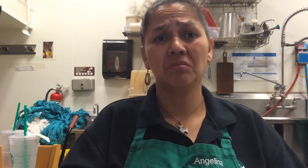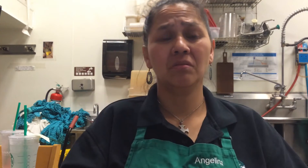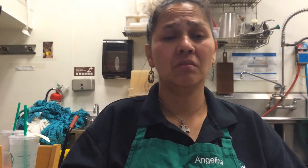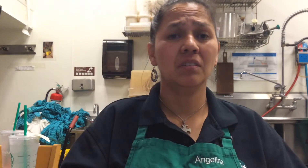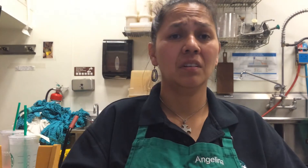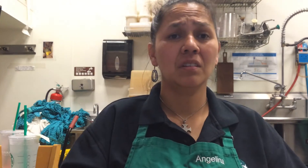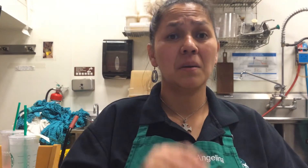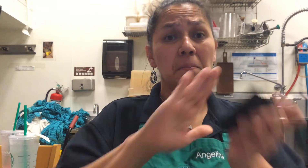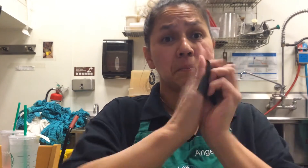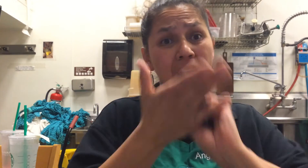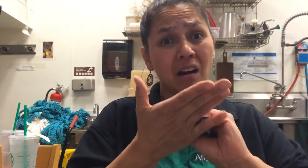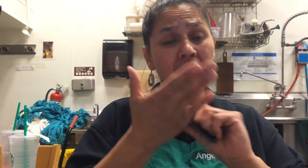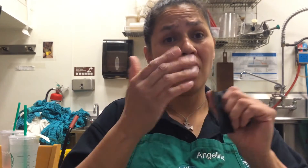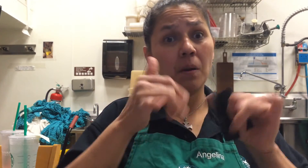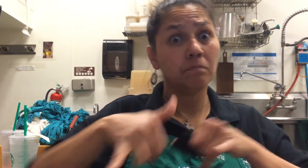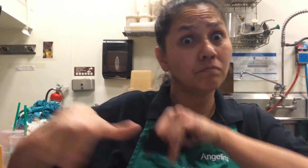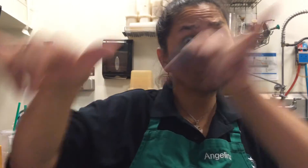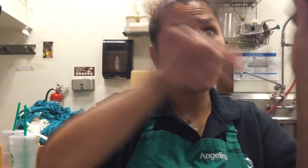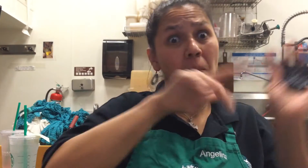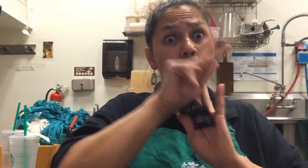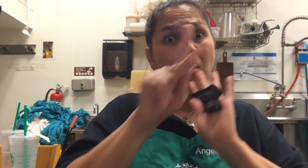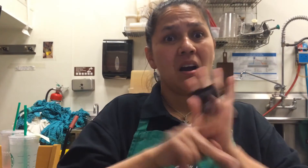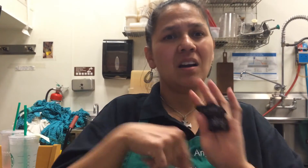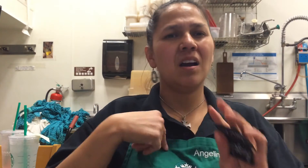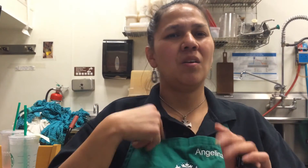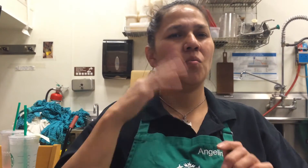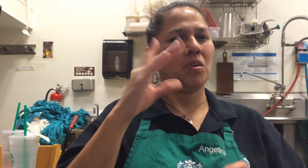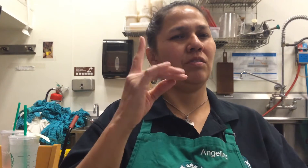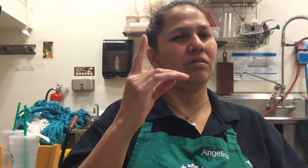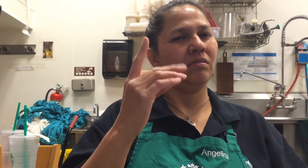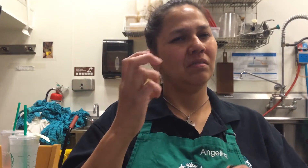If it becomes company standard for Deaf partners to wear additional label,